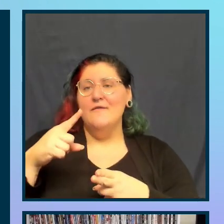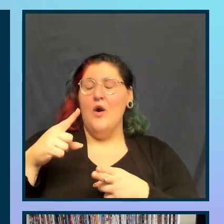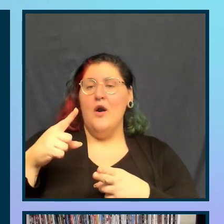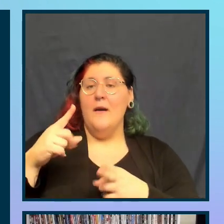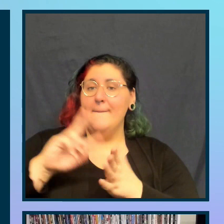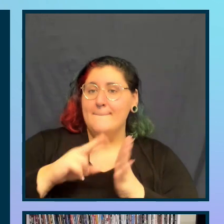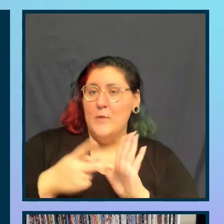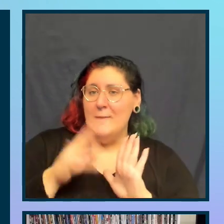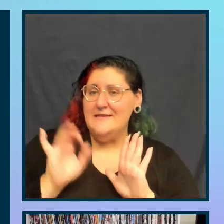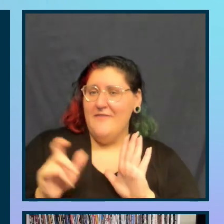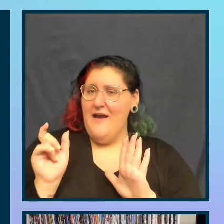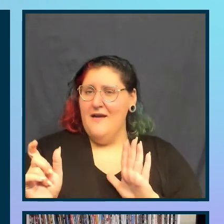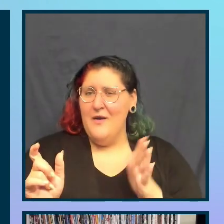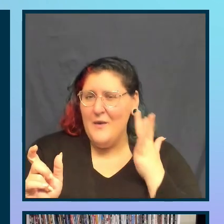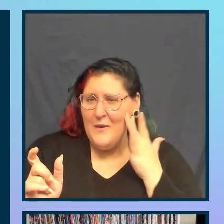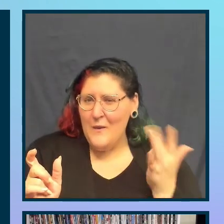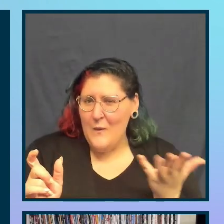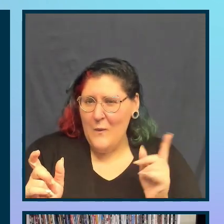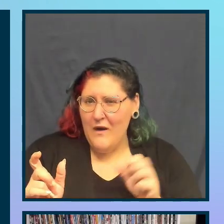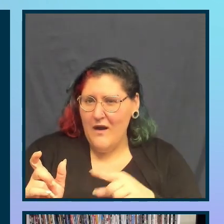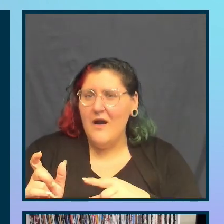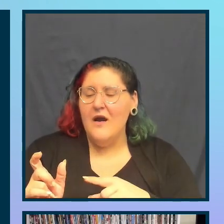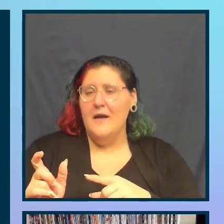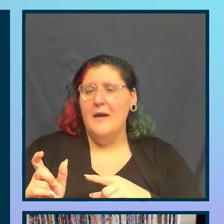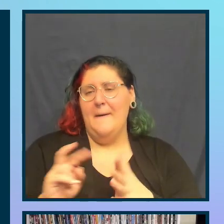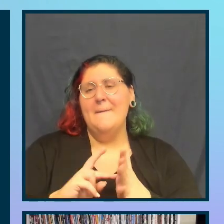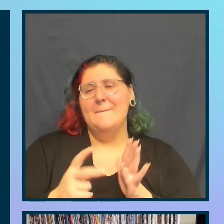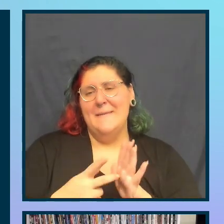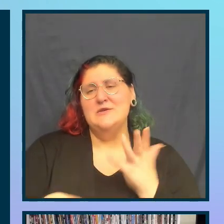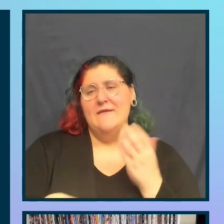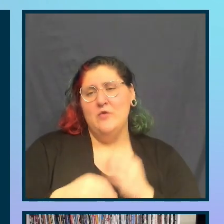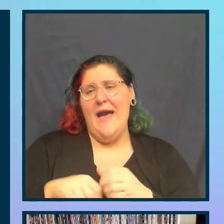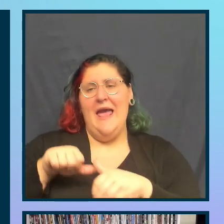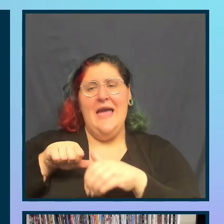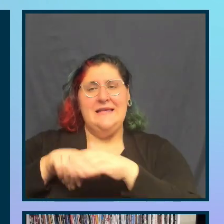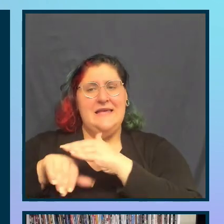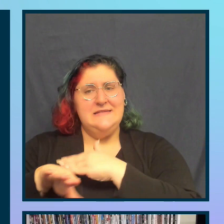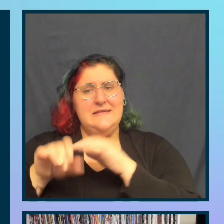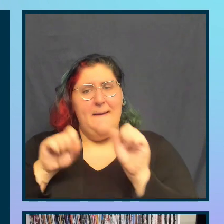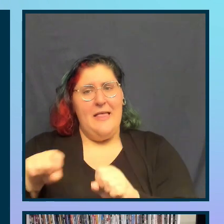is a matter of including the accessibility label prop. So this prop takes a string value